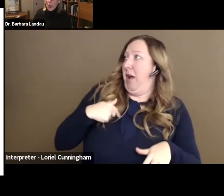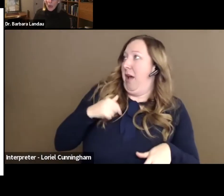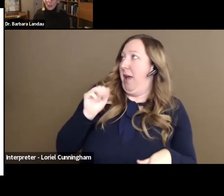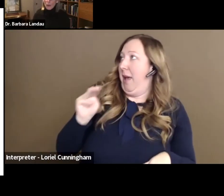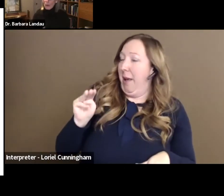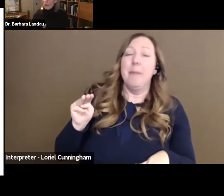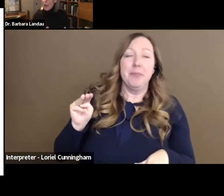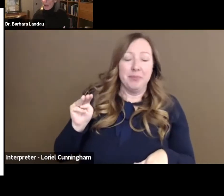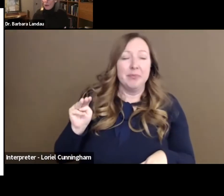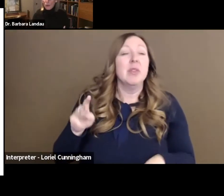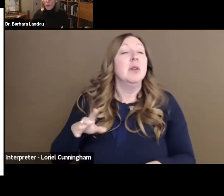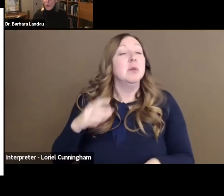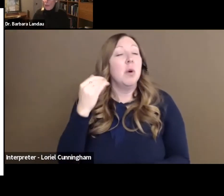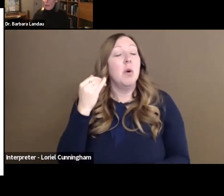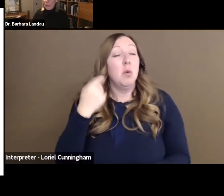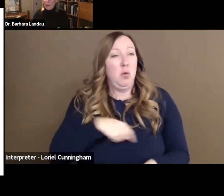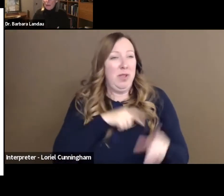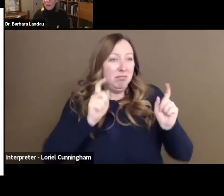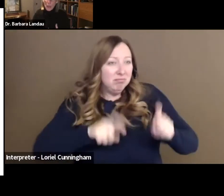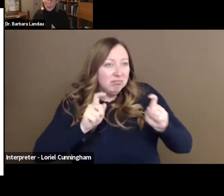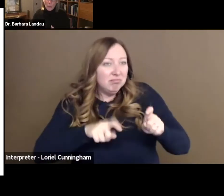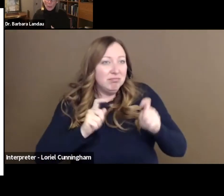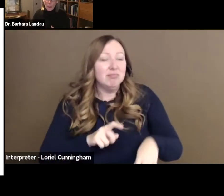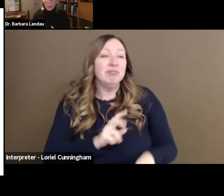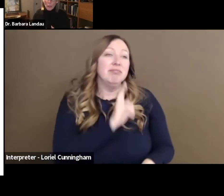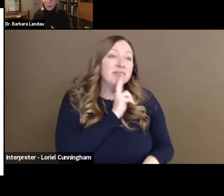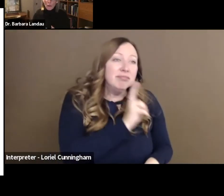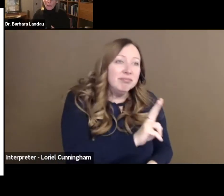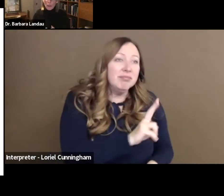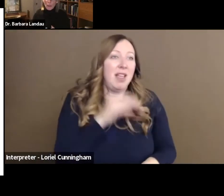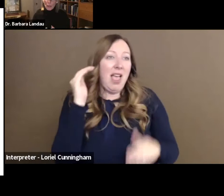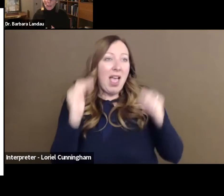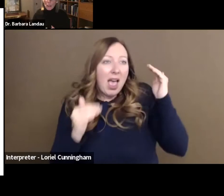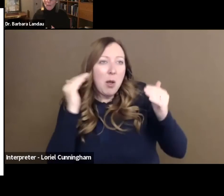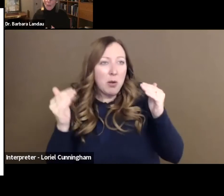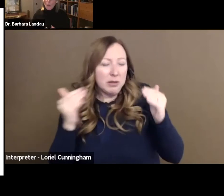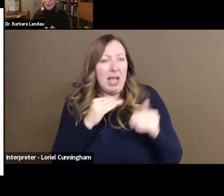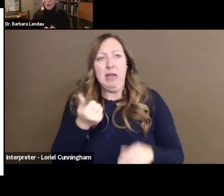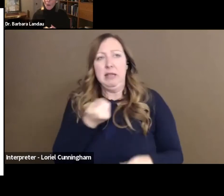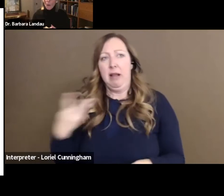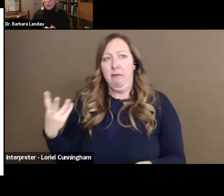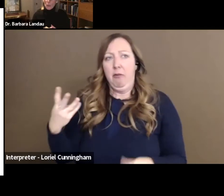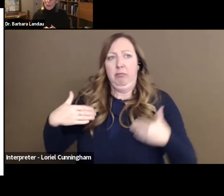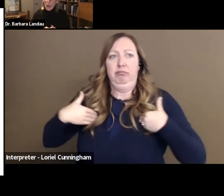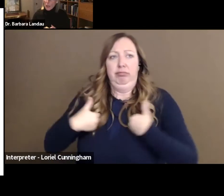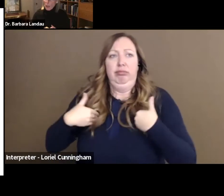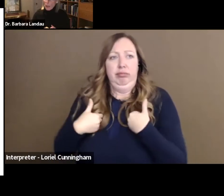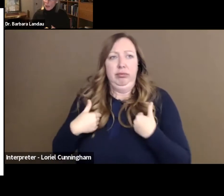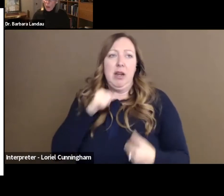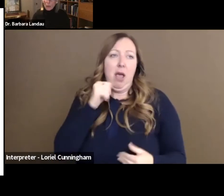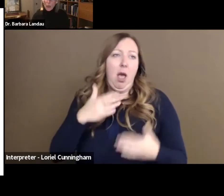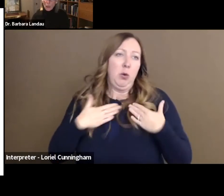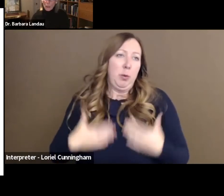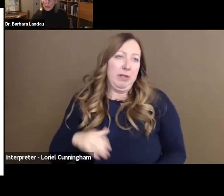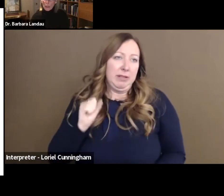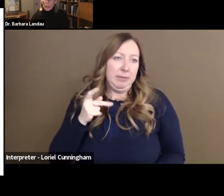toddlers adults or the many many non-human species that have been tested